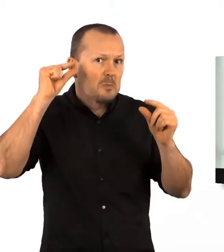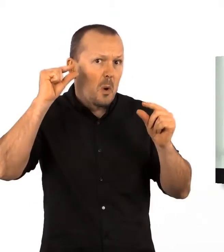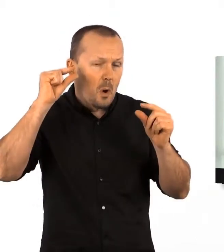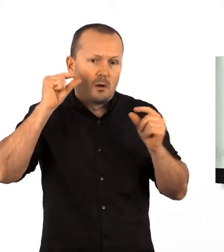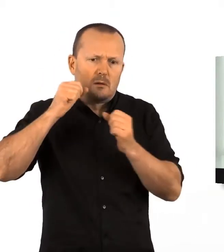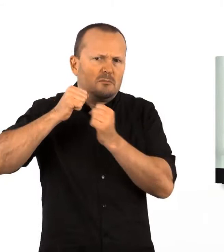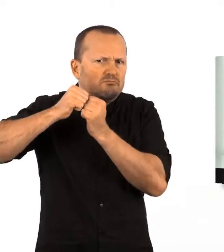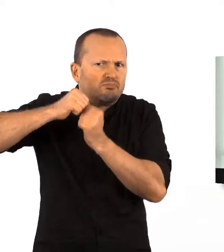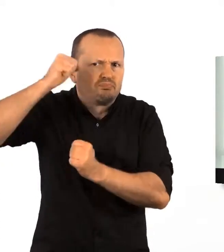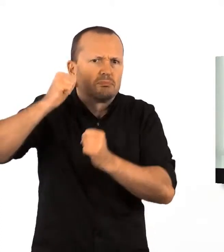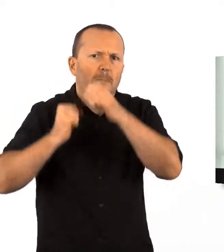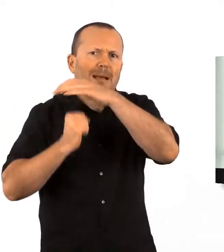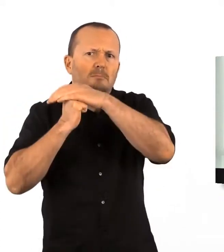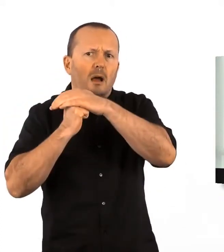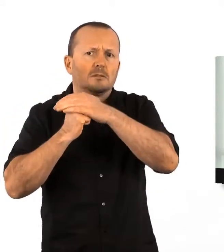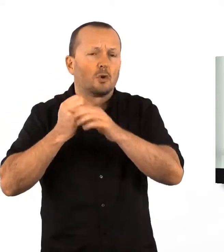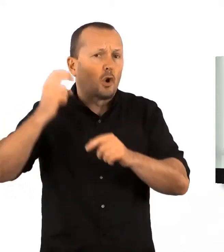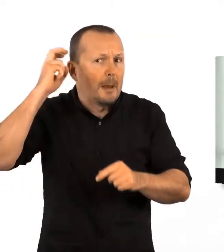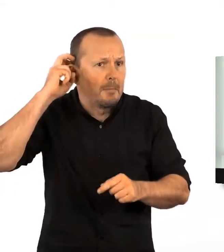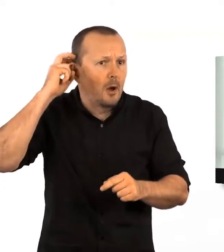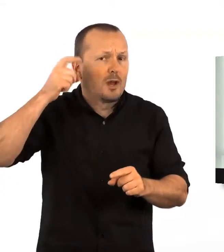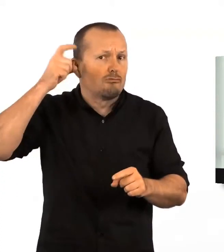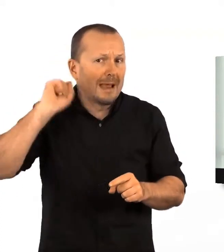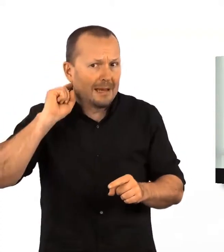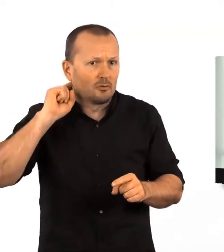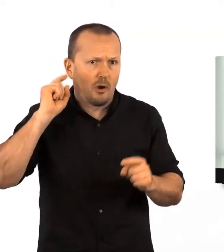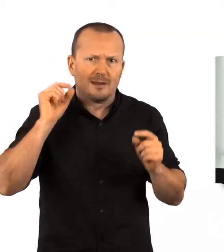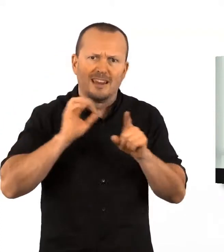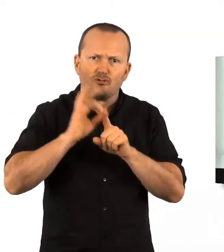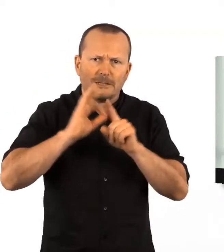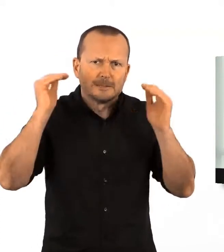whether that’s with a cochlear implant or whether that’s with a hearing aid. Obviously